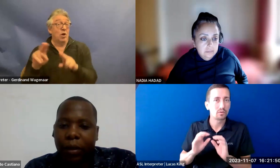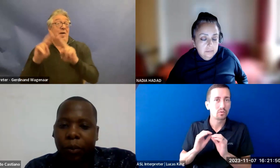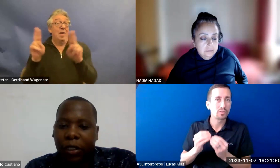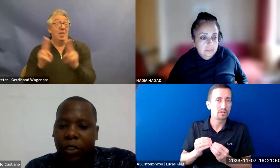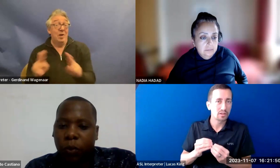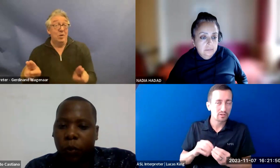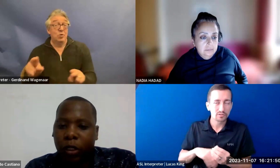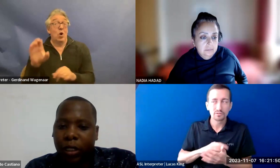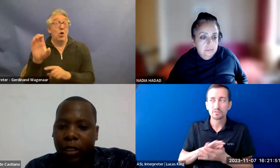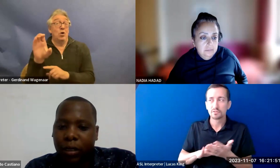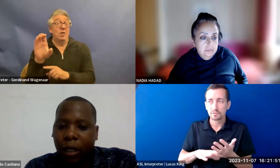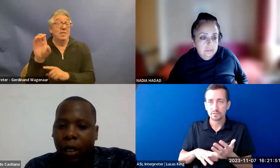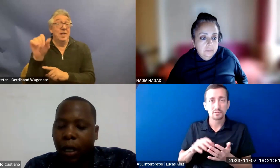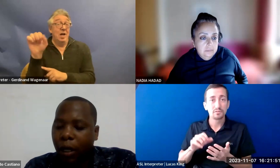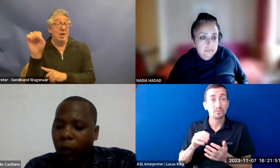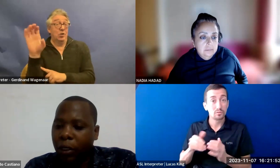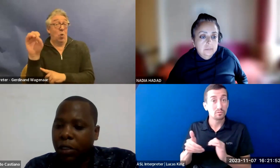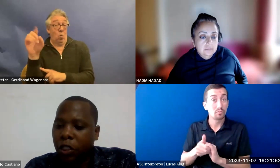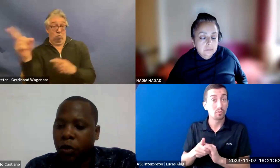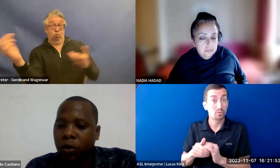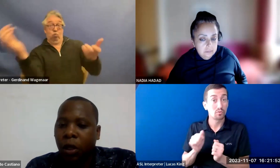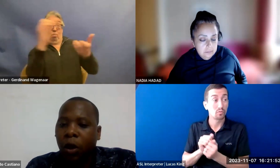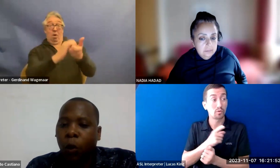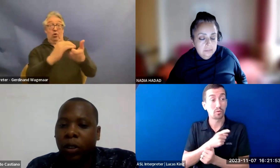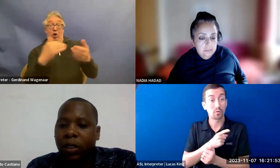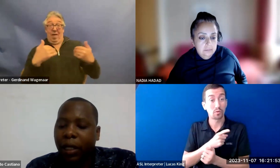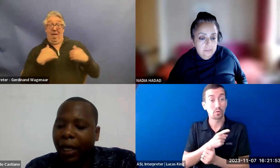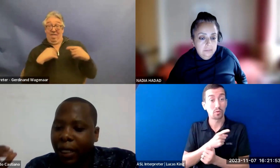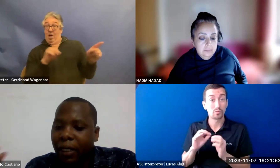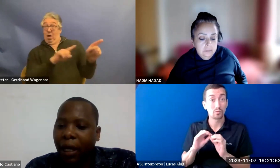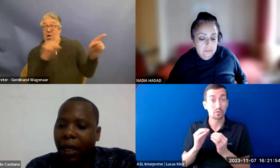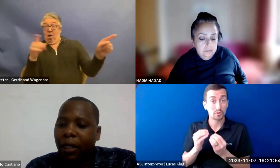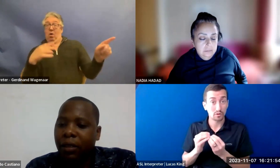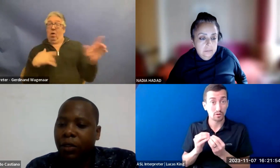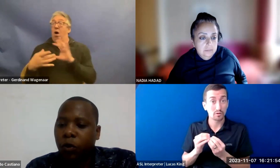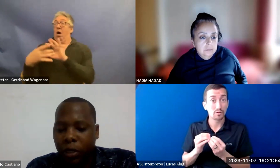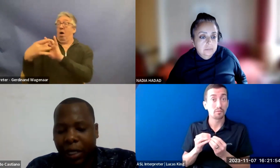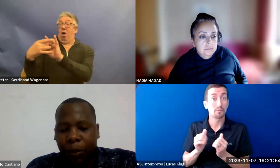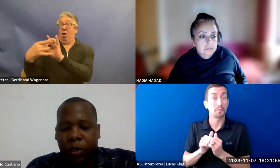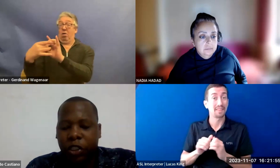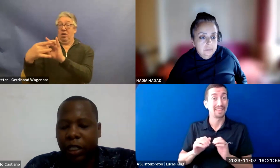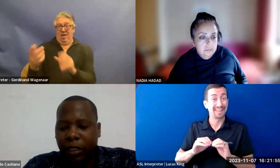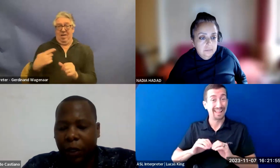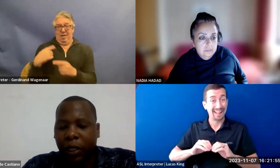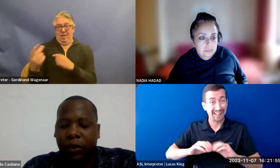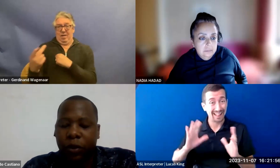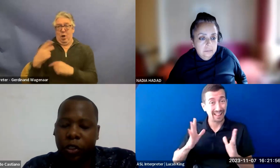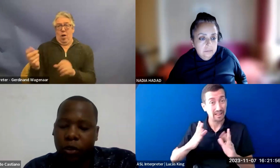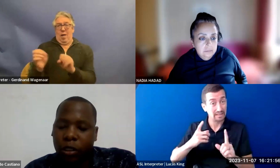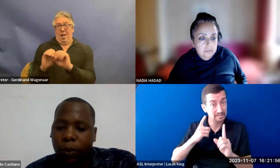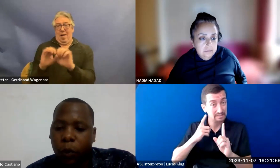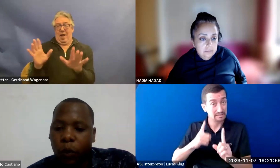To get in partnership with these organizations with a clear end to establish a direct relationship